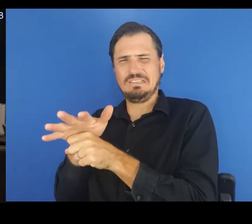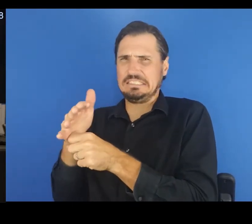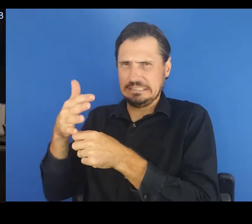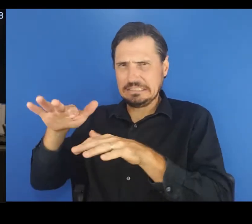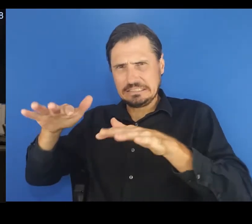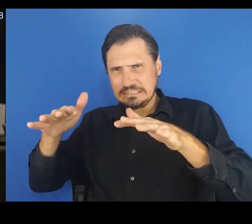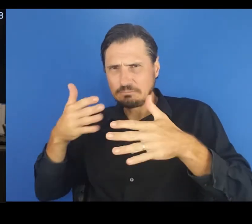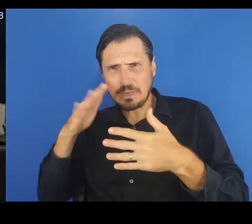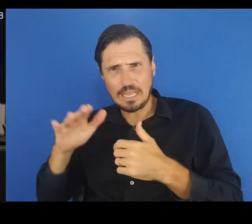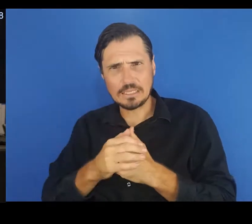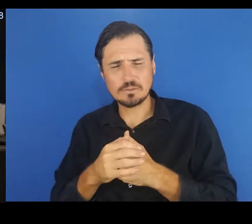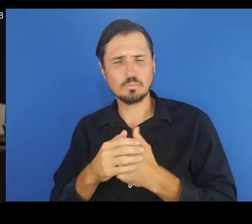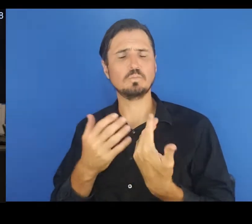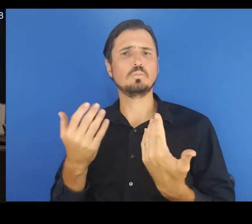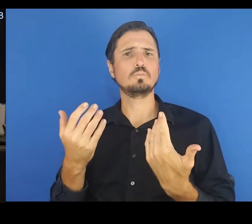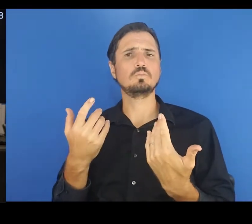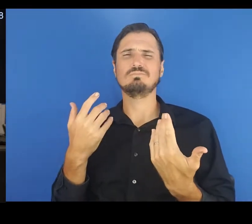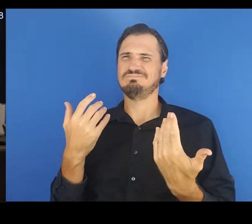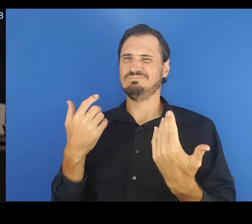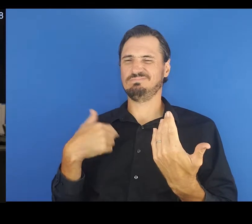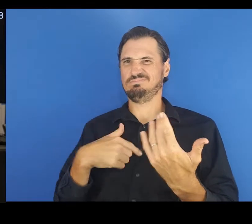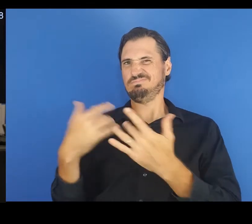So how concerned should we be?